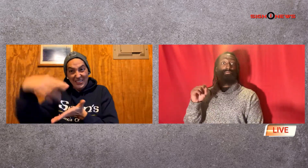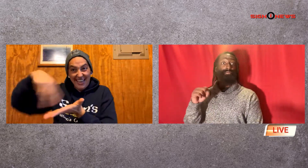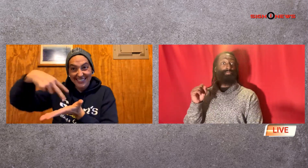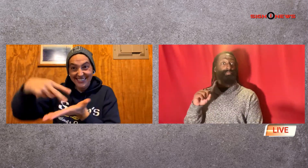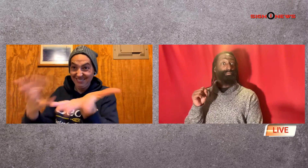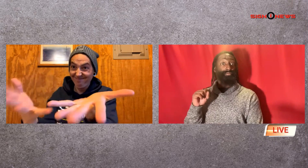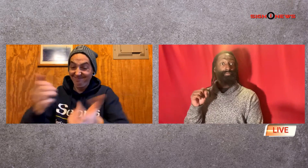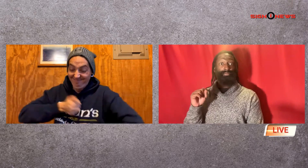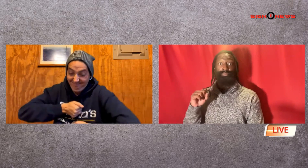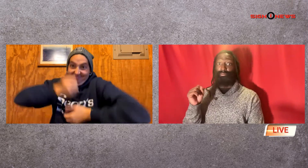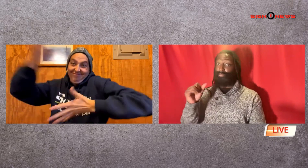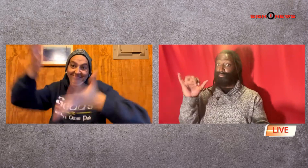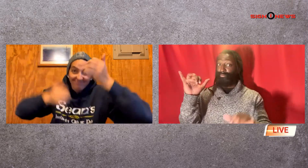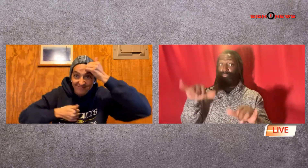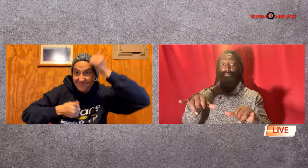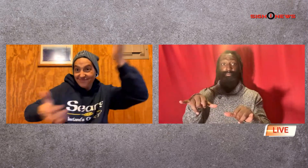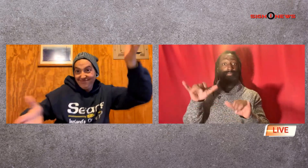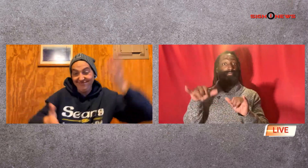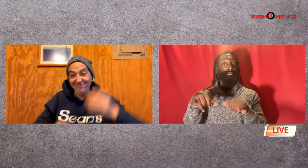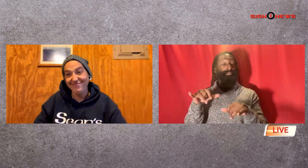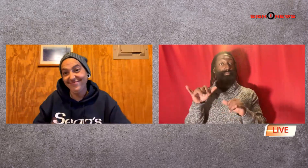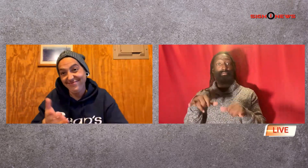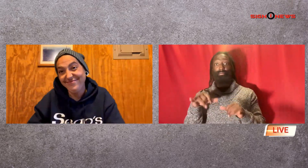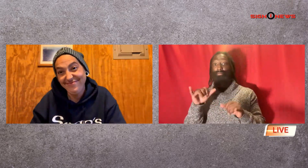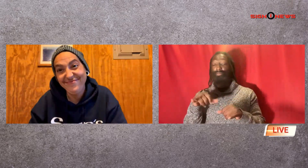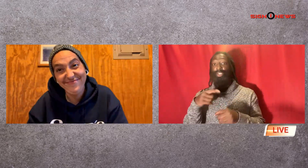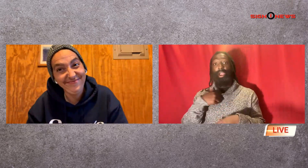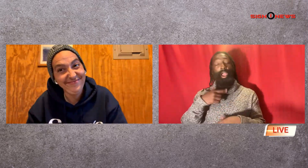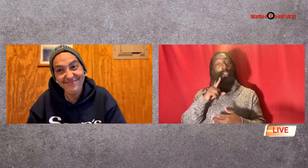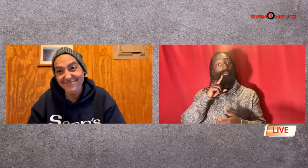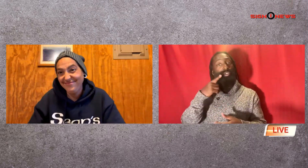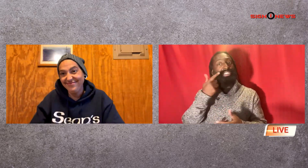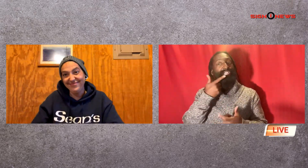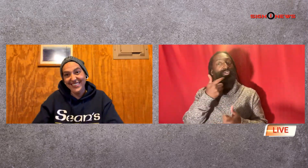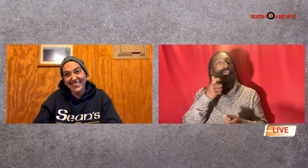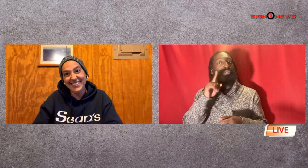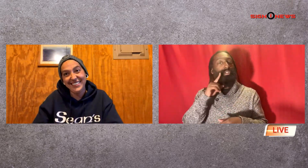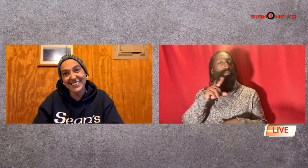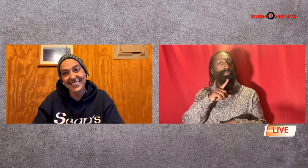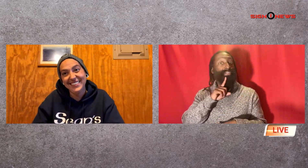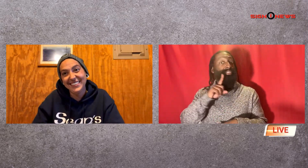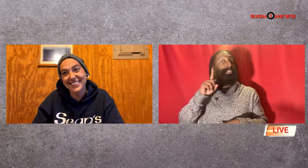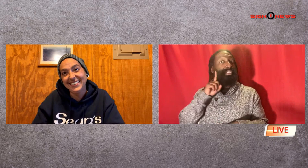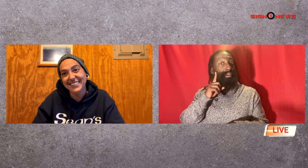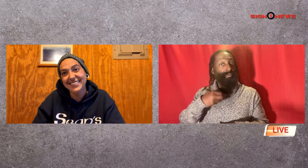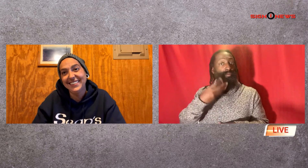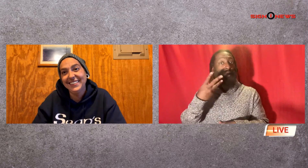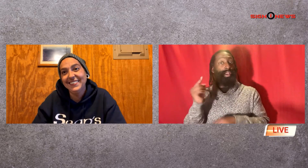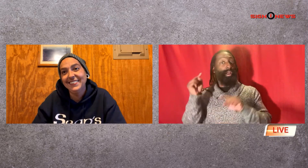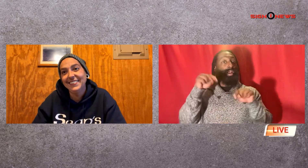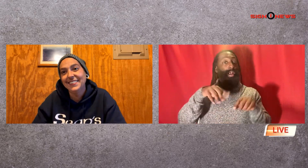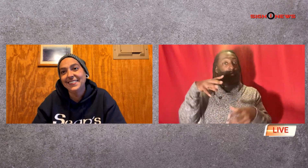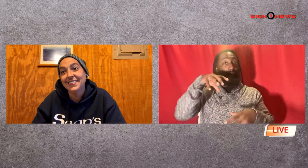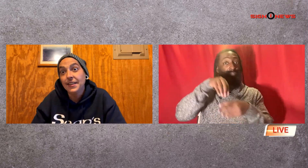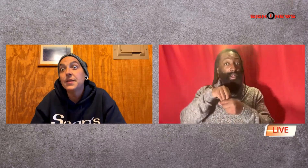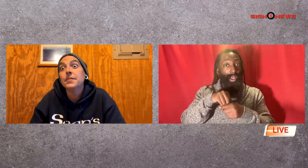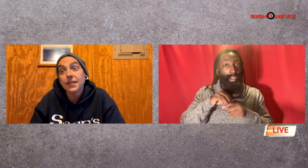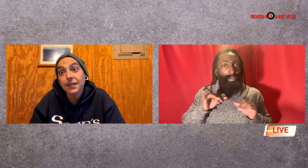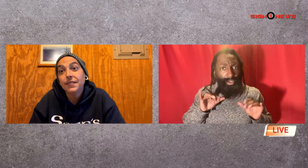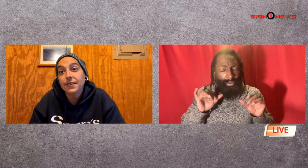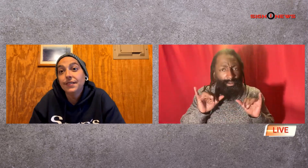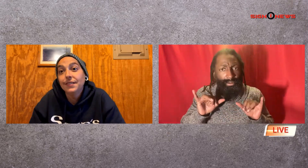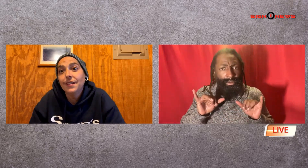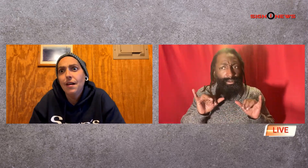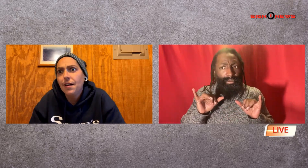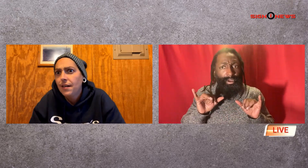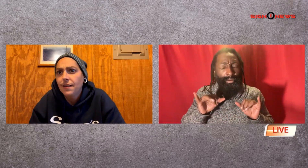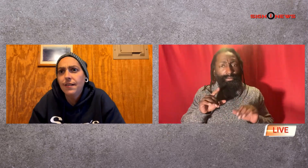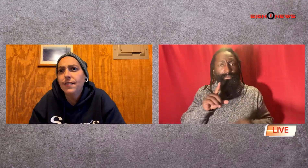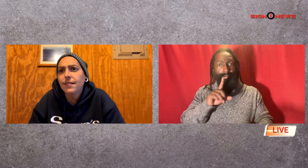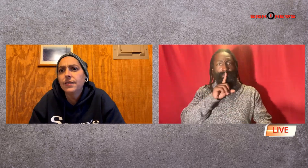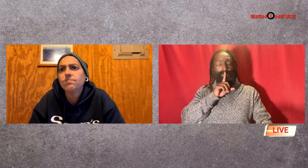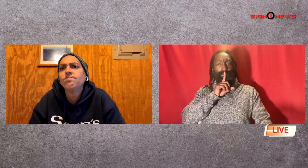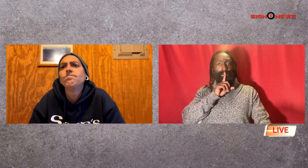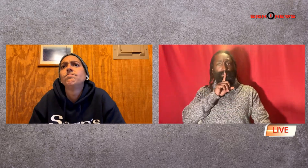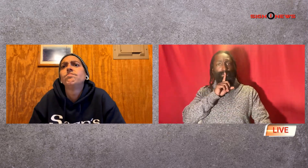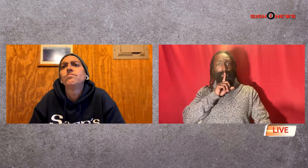that through dance it's very interesting when deaf white people come they really don't say